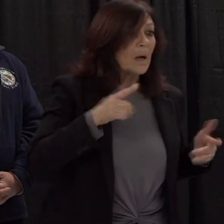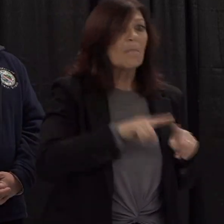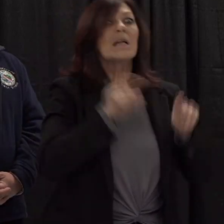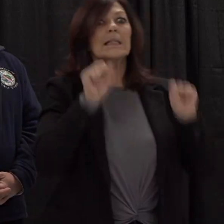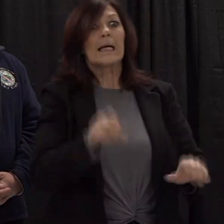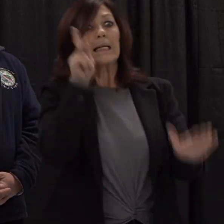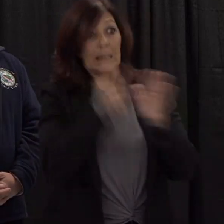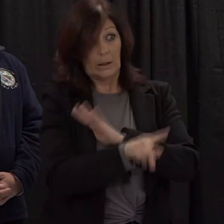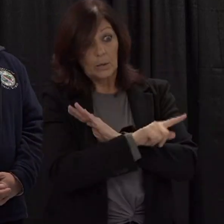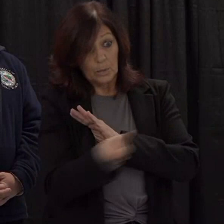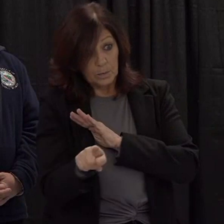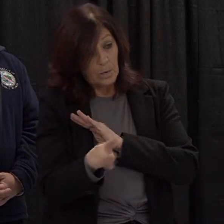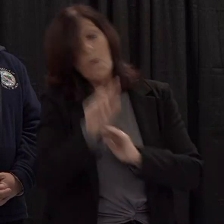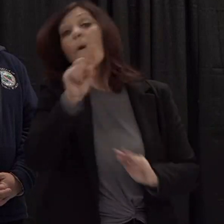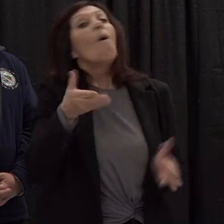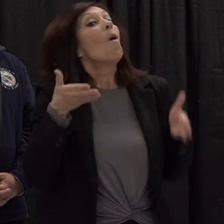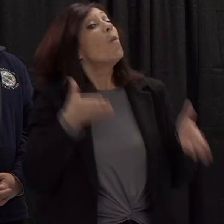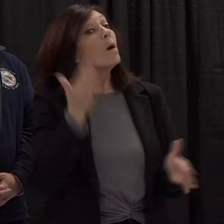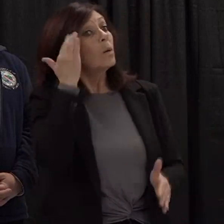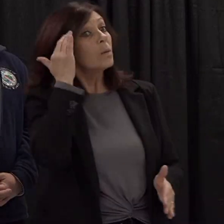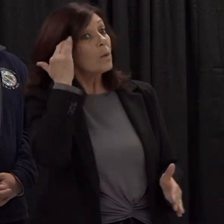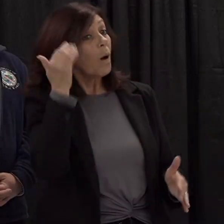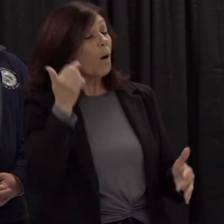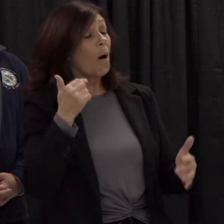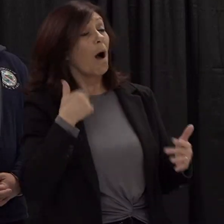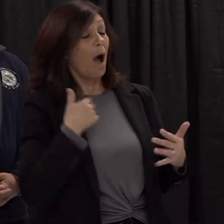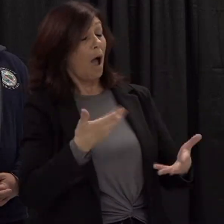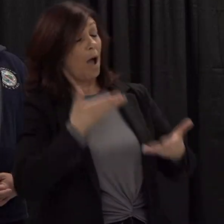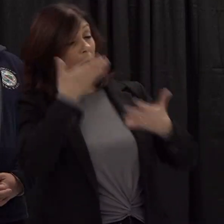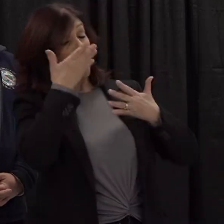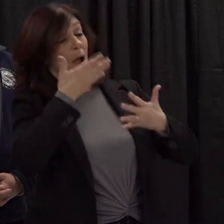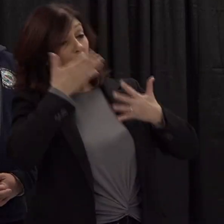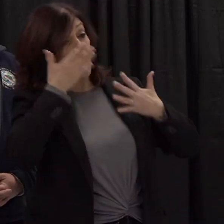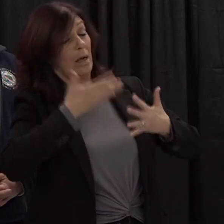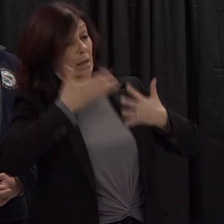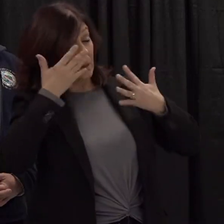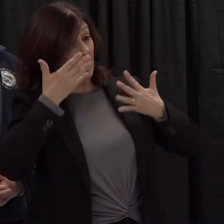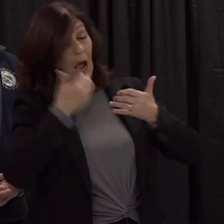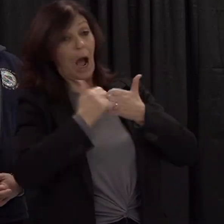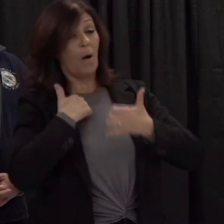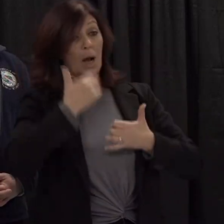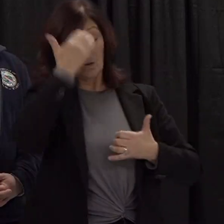And the only way that you're going to know that you have carbon monoxide in your in your air is if you have a.